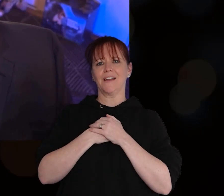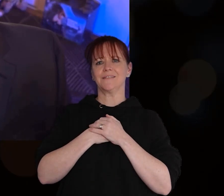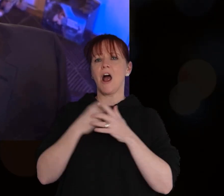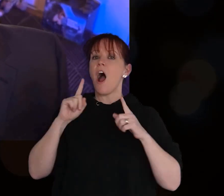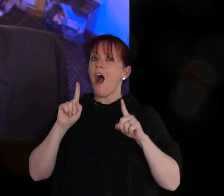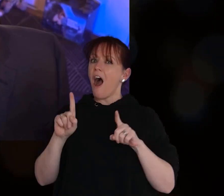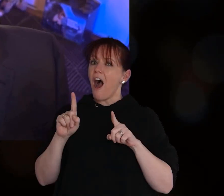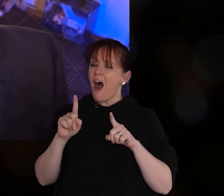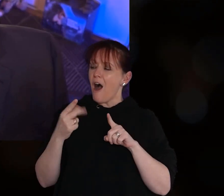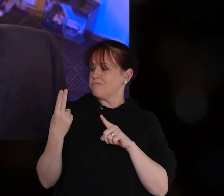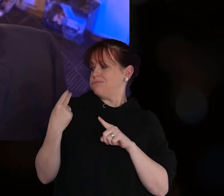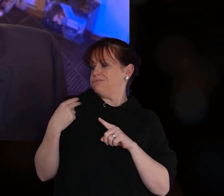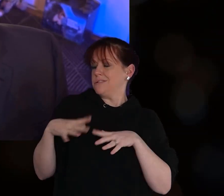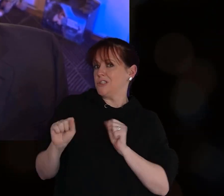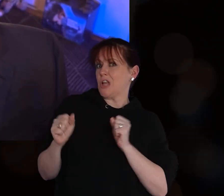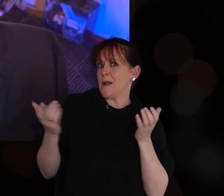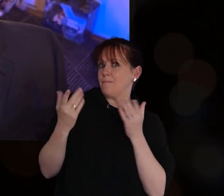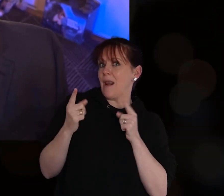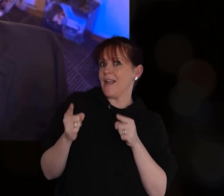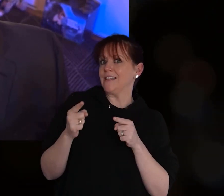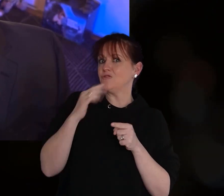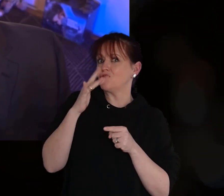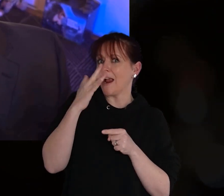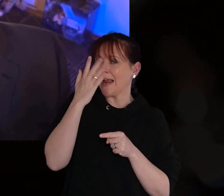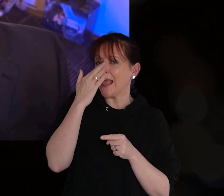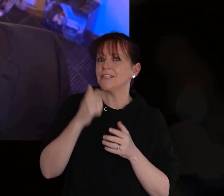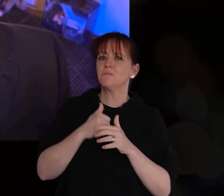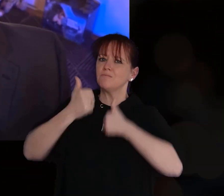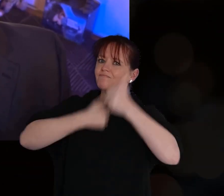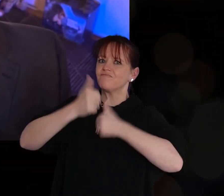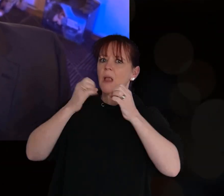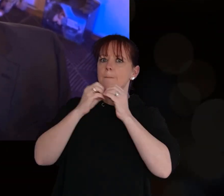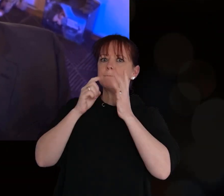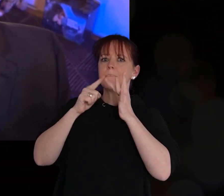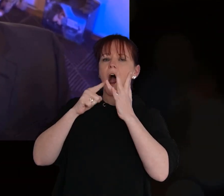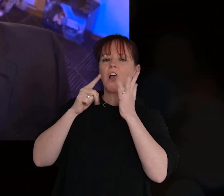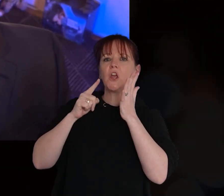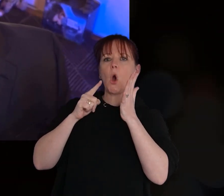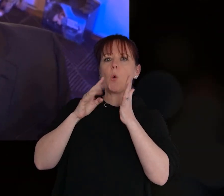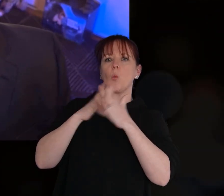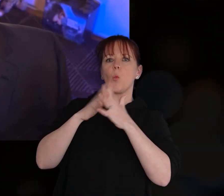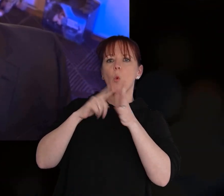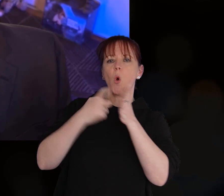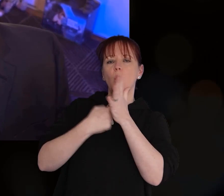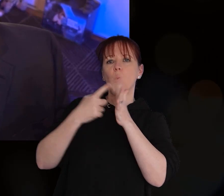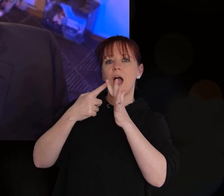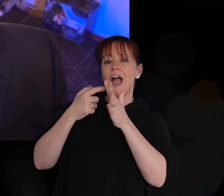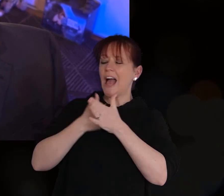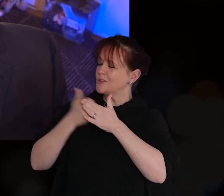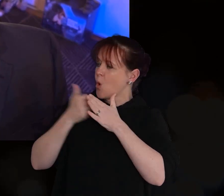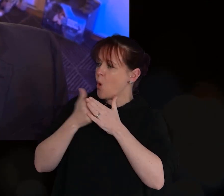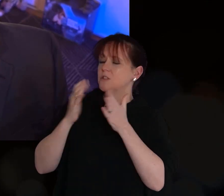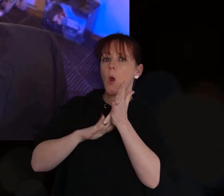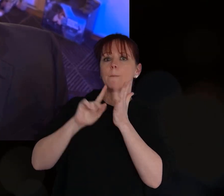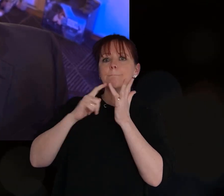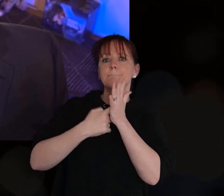Congrats again to BioWare and of course to Morgan Baker too, who has been a real driving force behind the topic